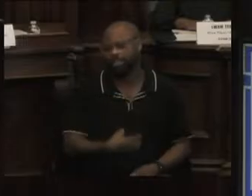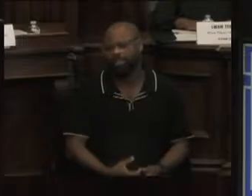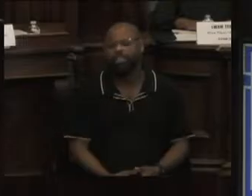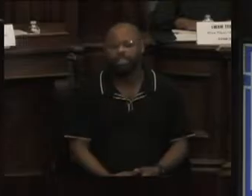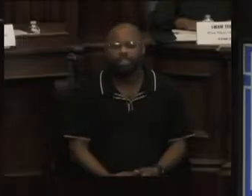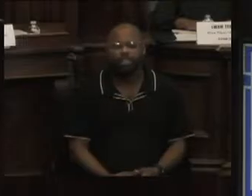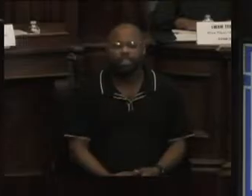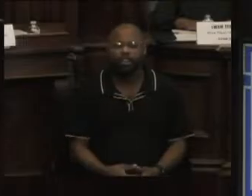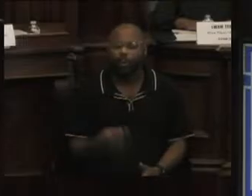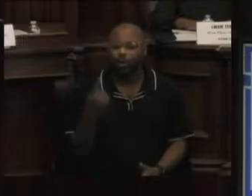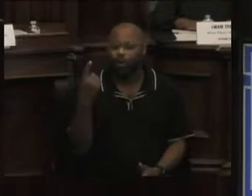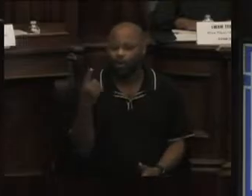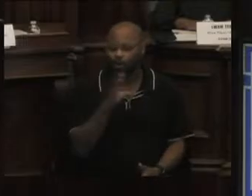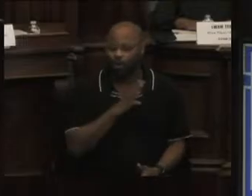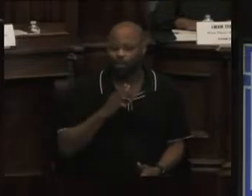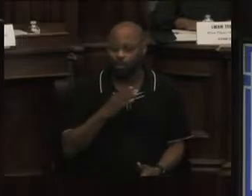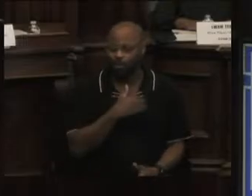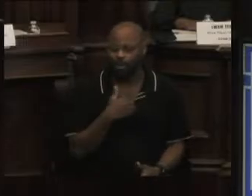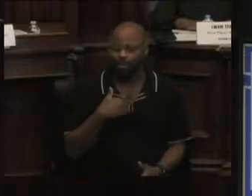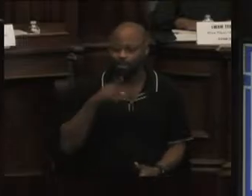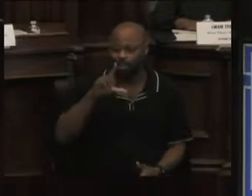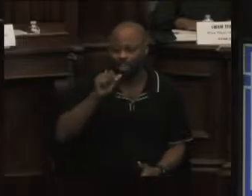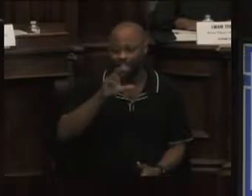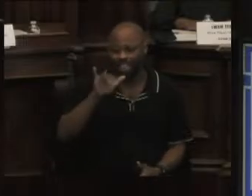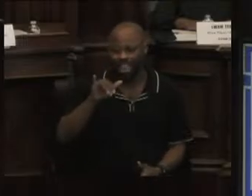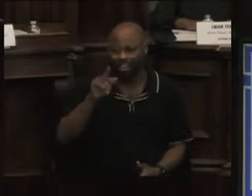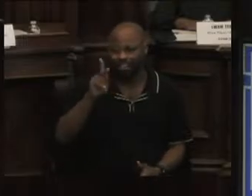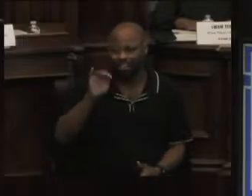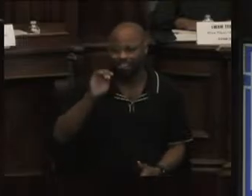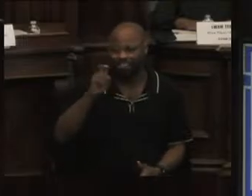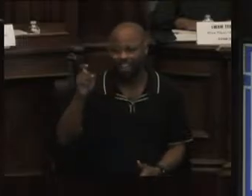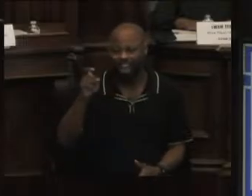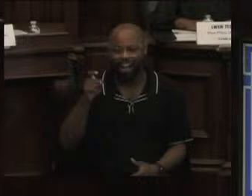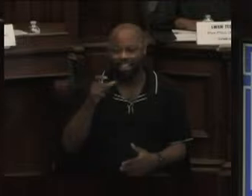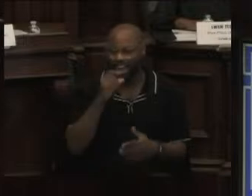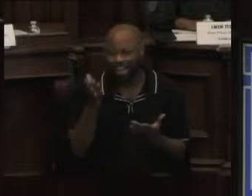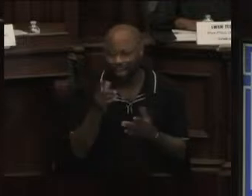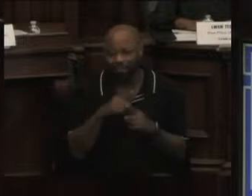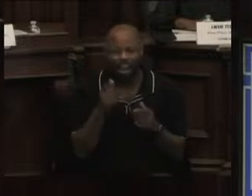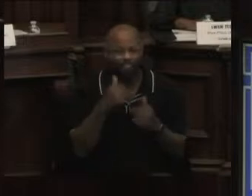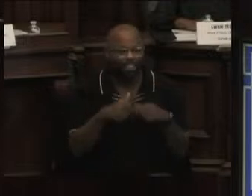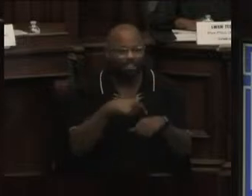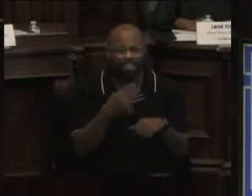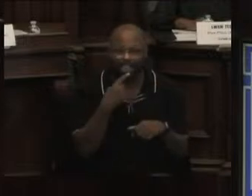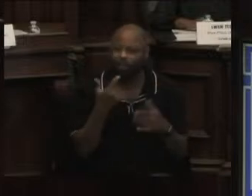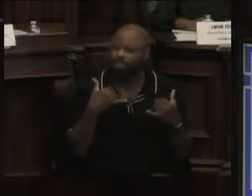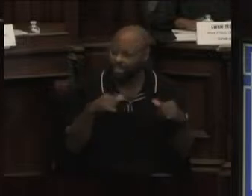will continue receiving complaints. And even though one